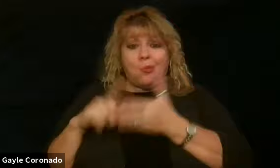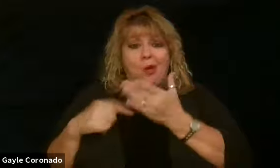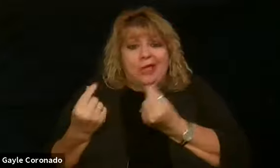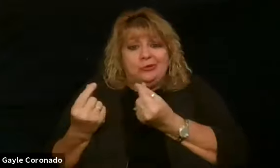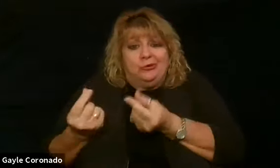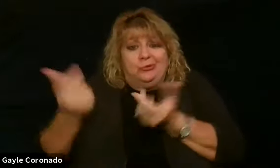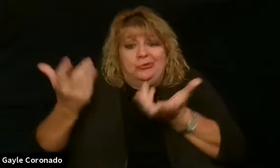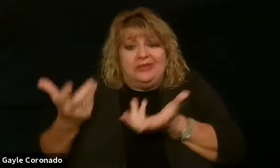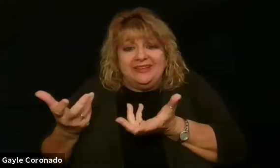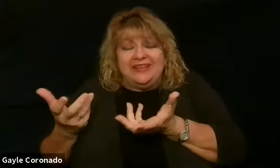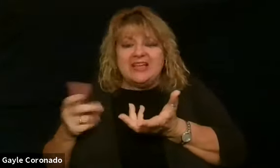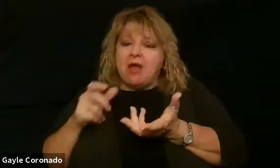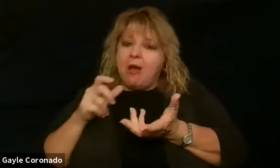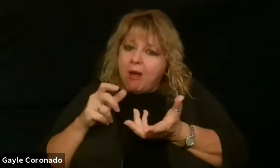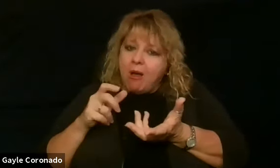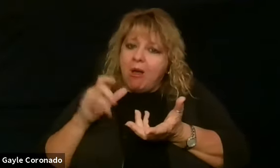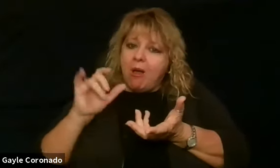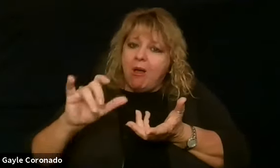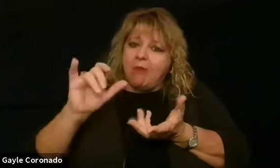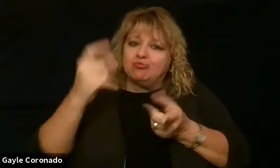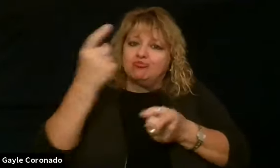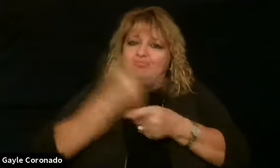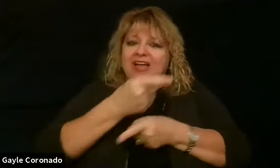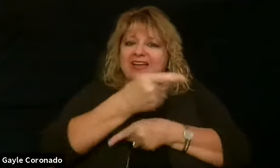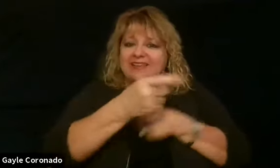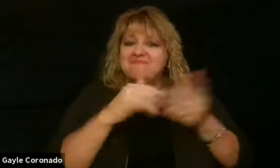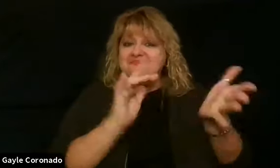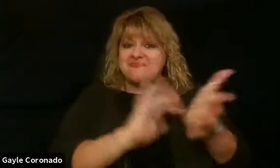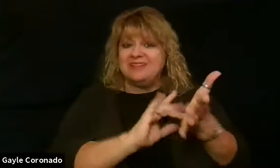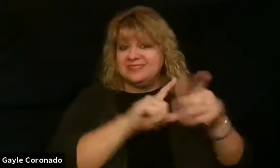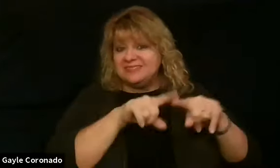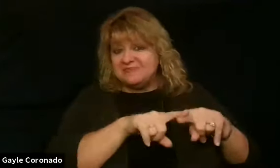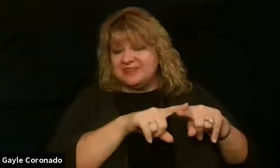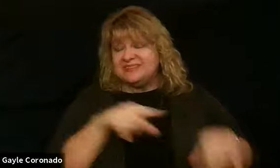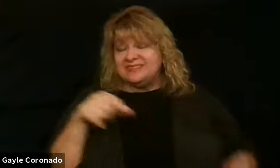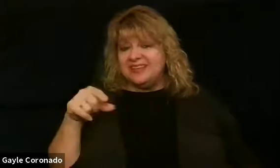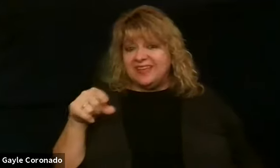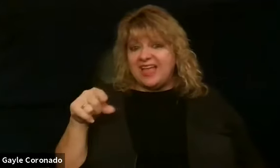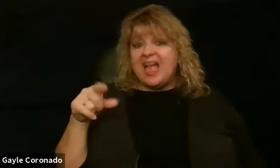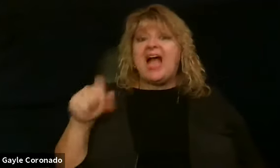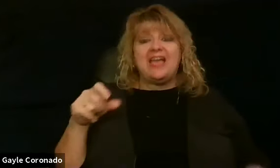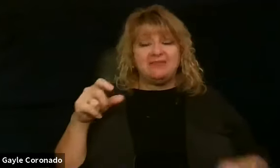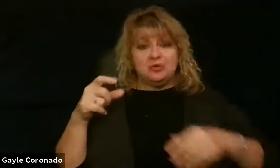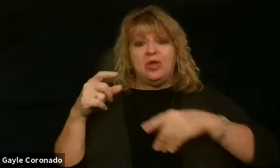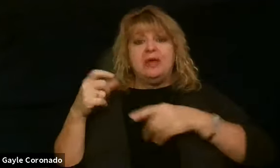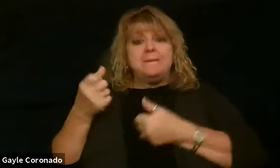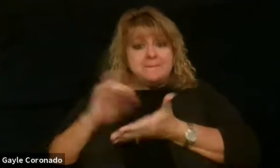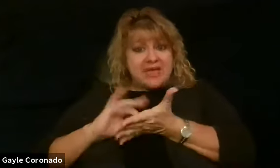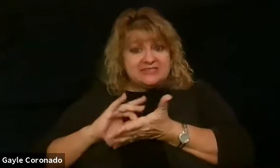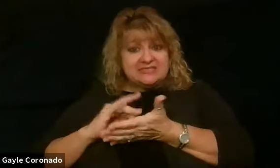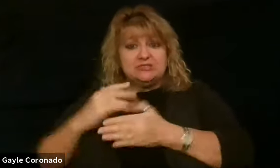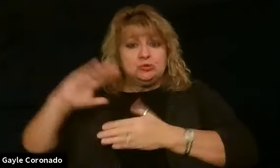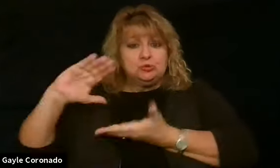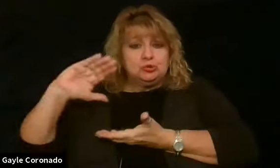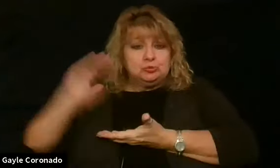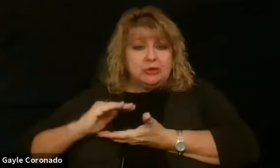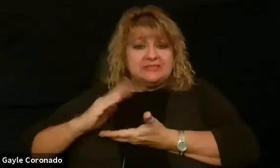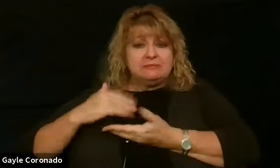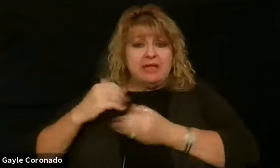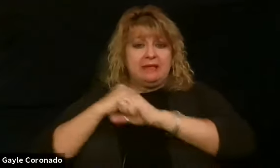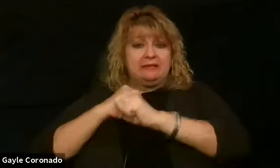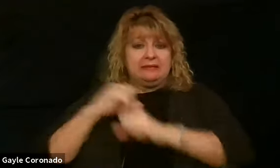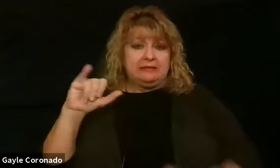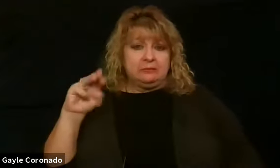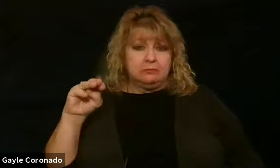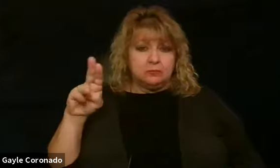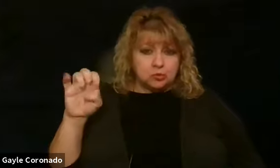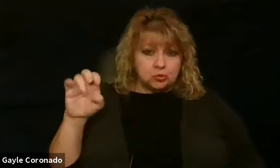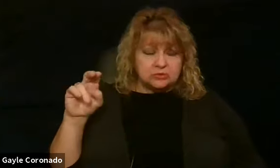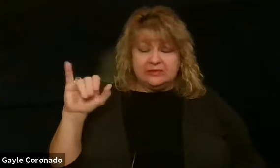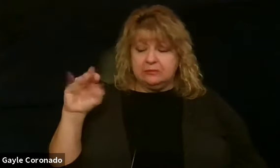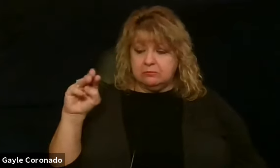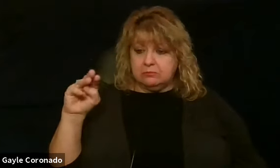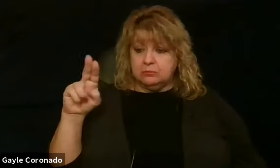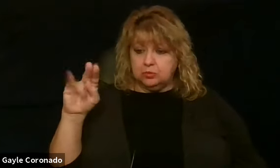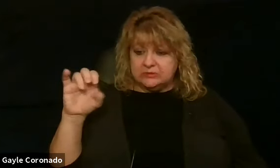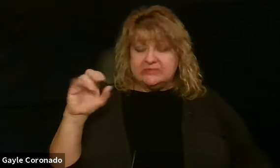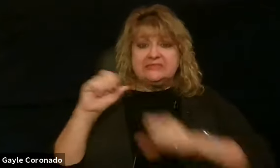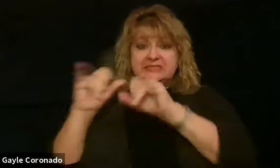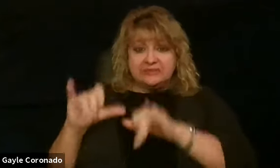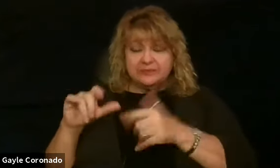But, yes, as a kidney transplant I take many meds able to express my immune system I have to watch what I eat, there are certain medicines are boots I can't have, because they interact with my transplant medications.